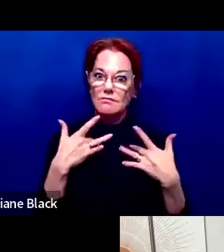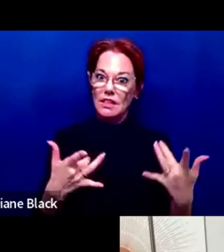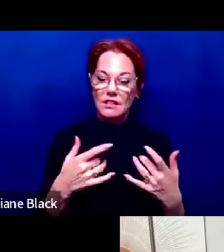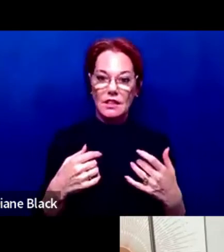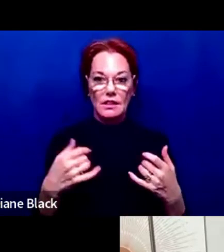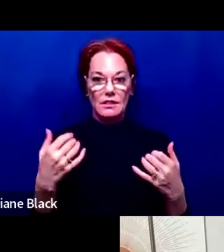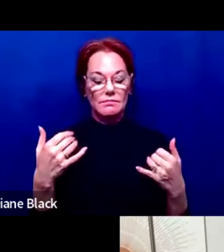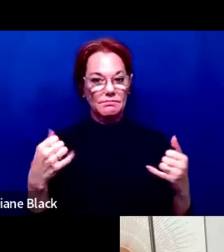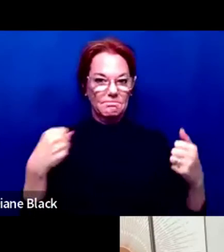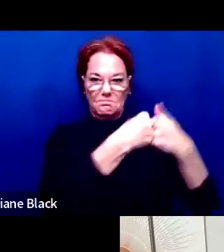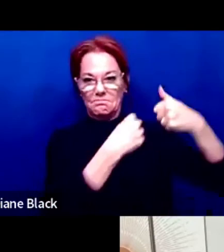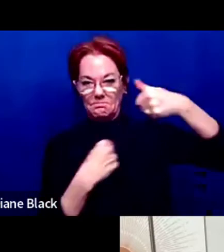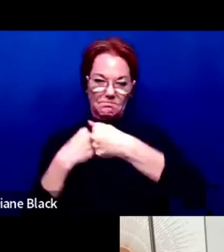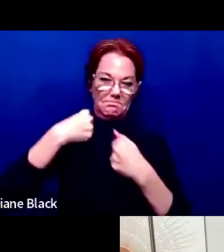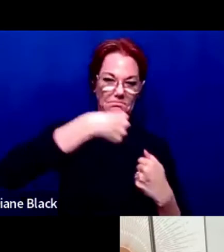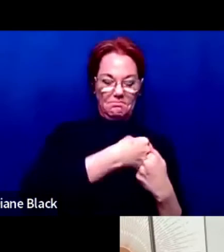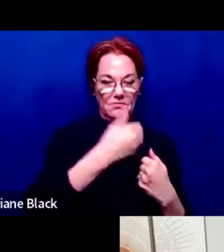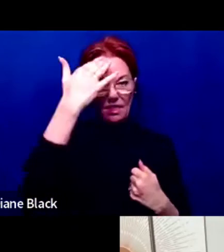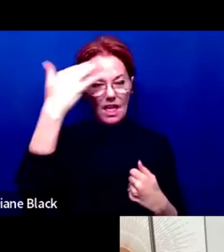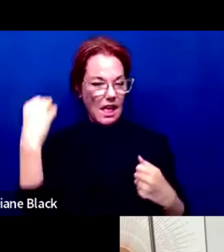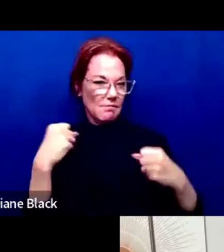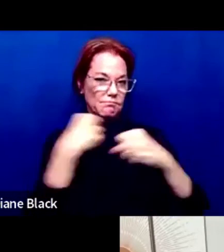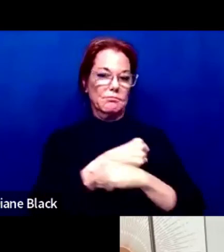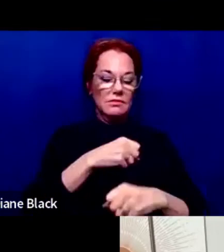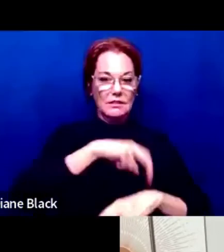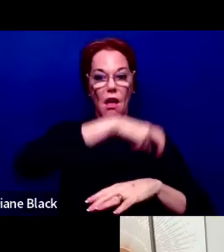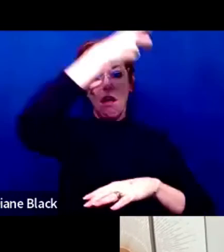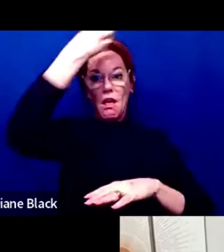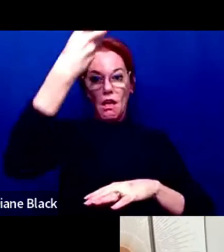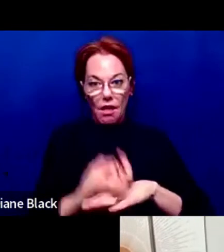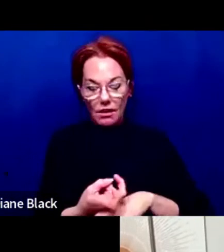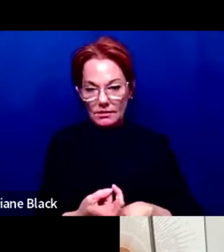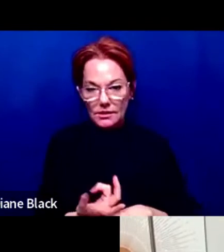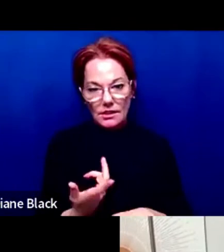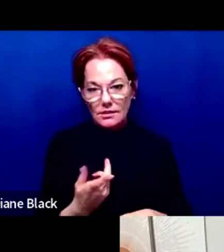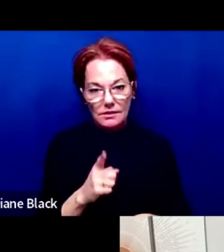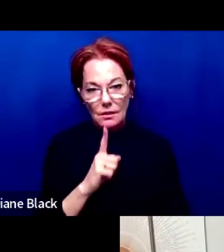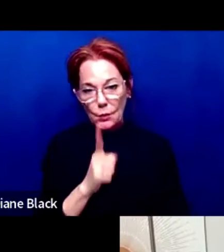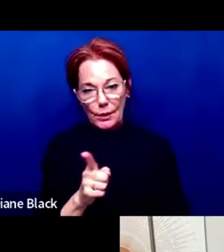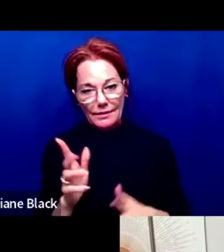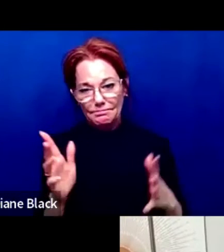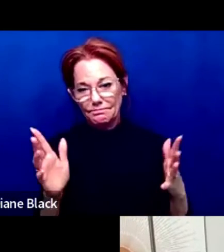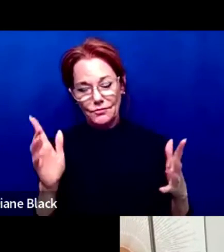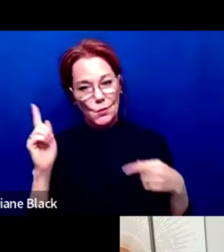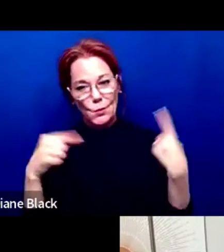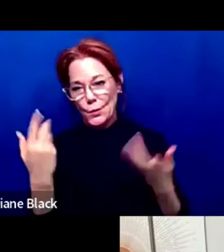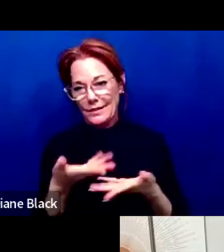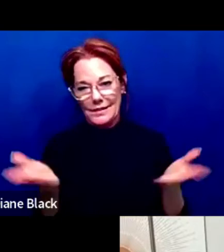backflips off of massive mattresses and alley all types of just cool, fun kid stuff. And then, fast forward to now? Well,